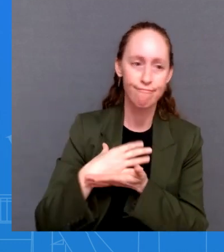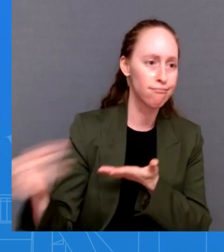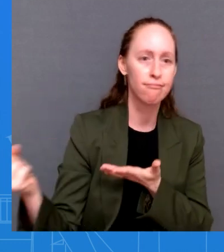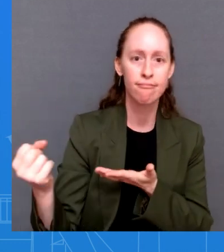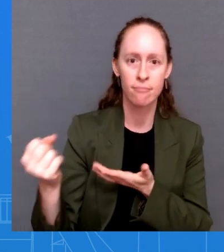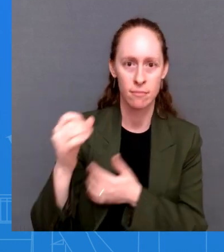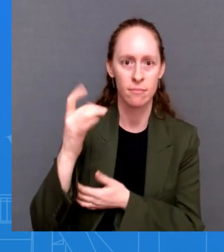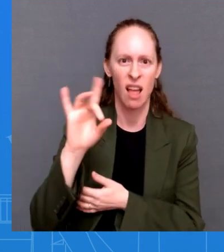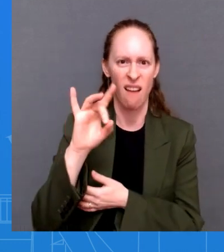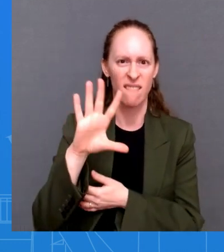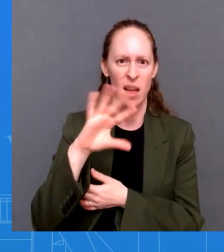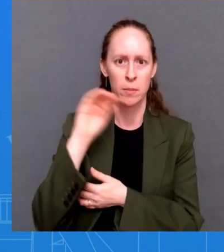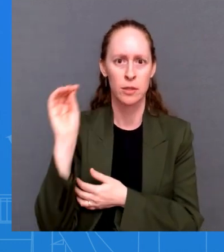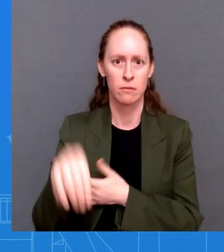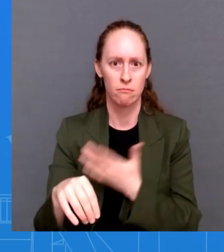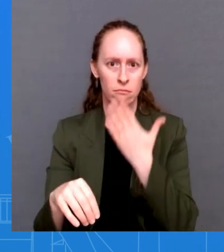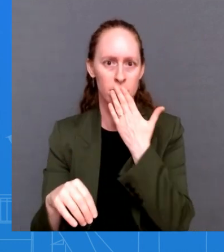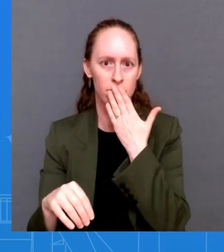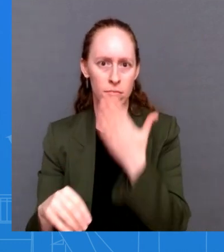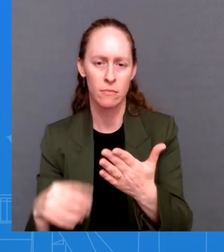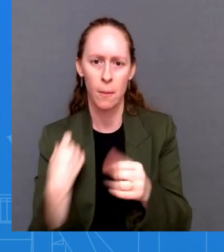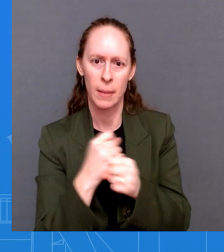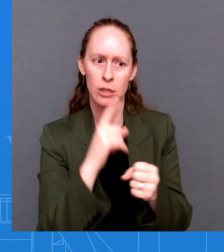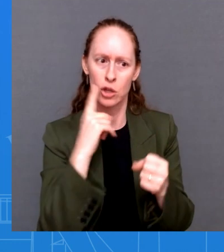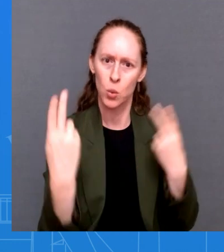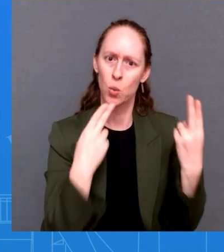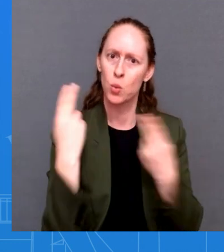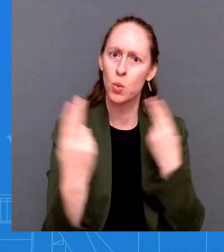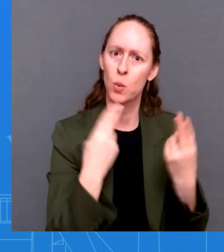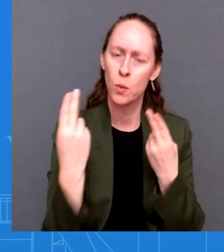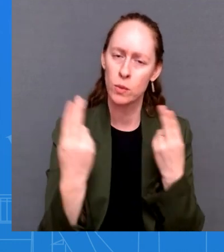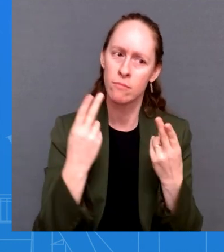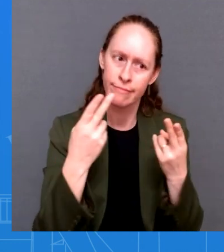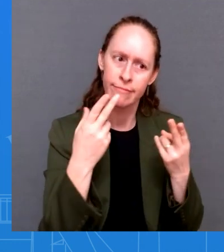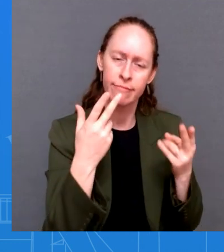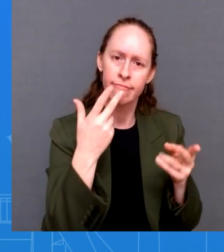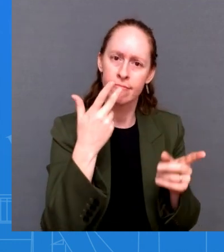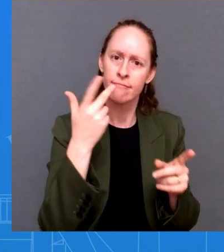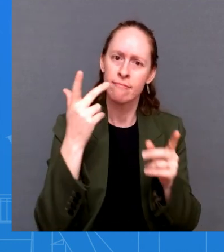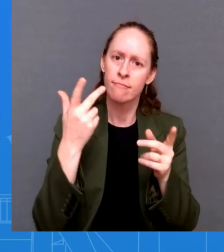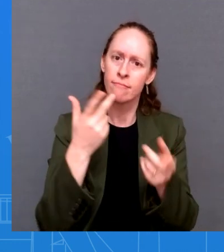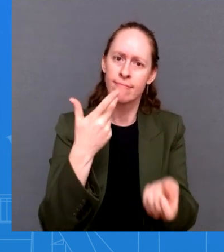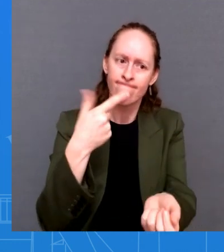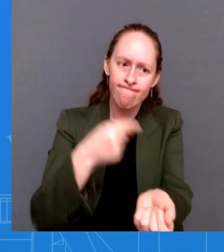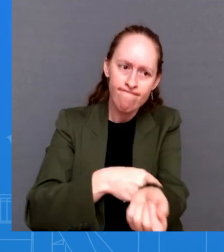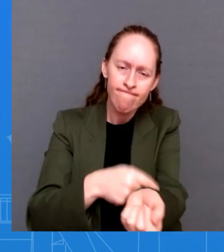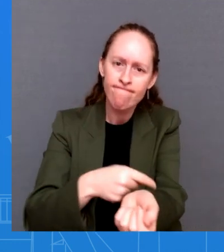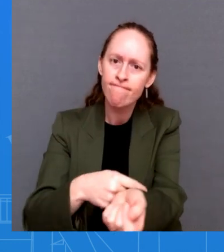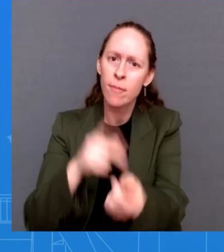And importantly, we continue to encourage jurisdictions to focus vaccination efforts on getting vaccines